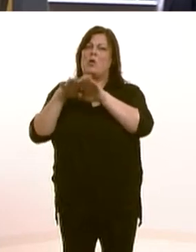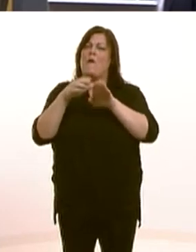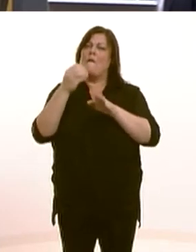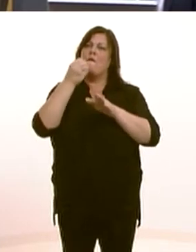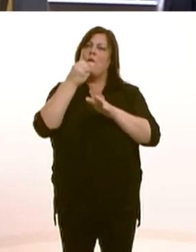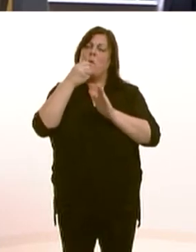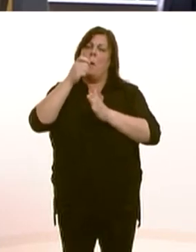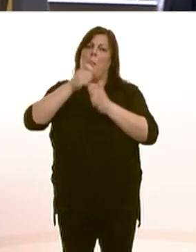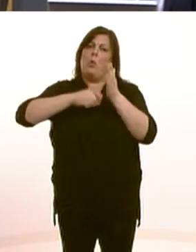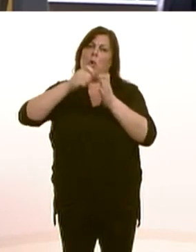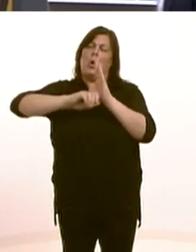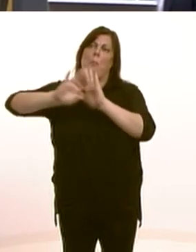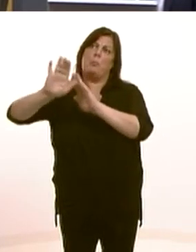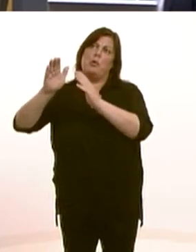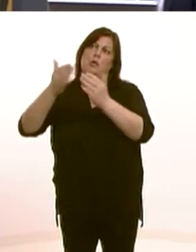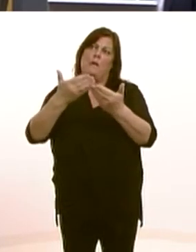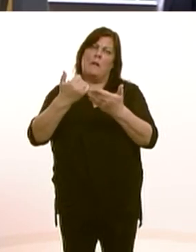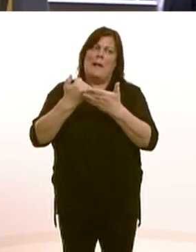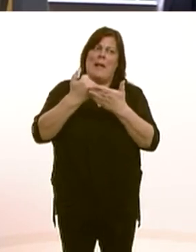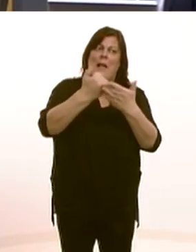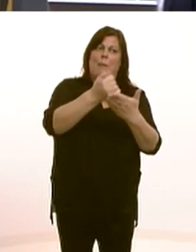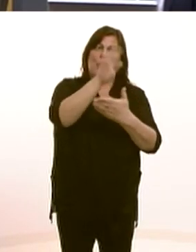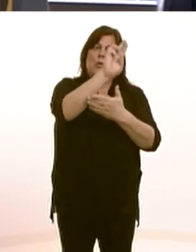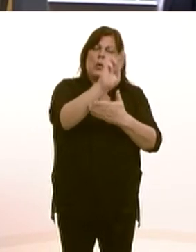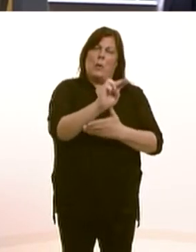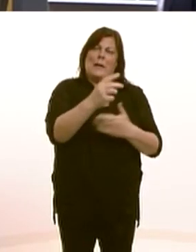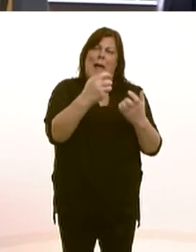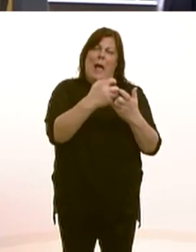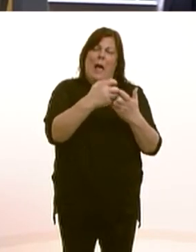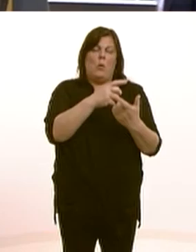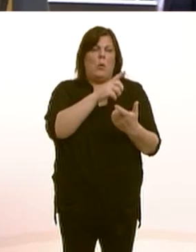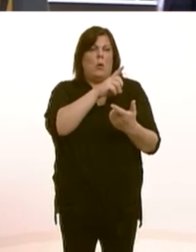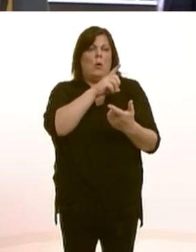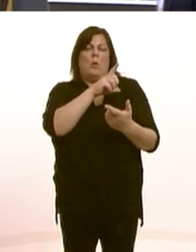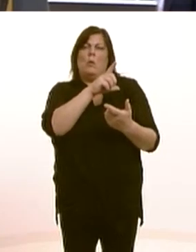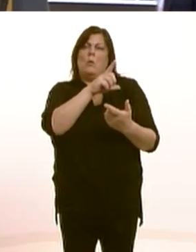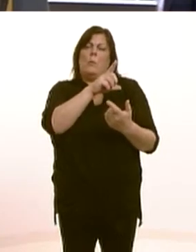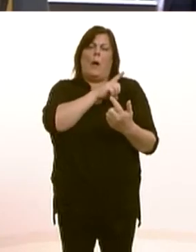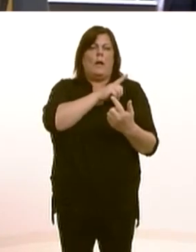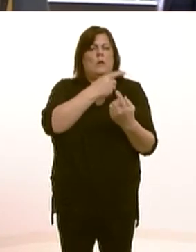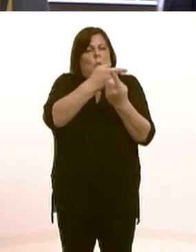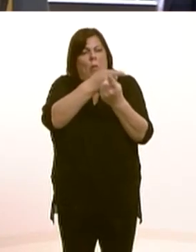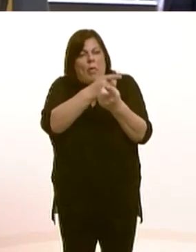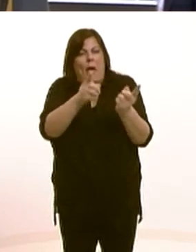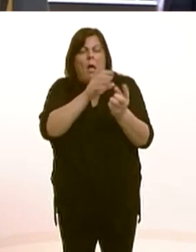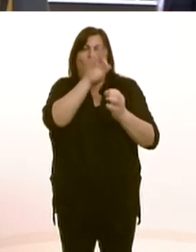to be able to provide schools so that all schools can pitch for the charter mark, in particular in relation to fruit and vegetables.